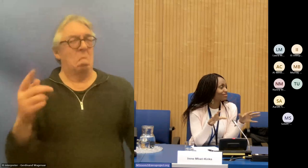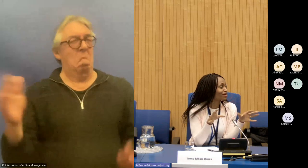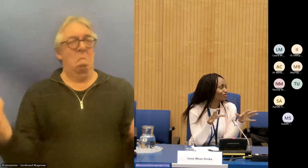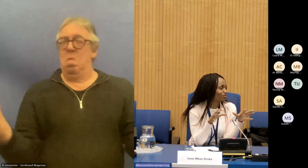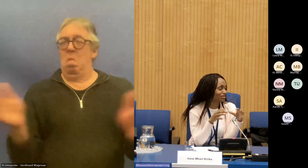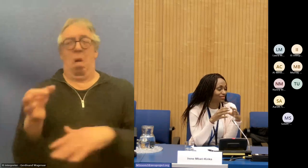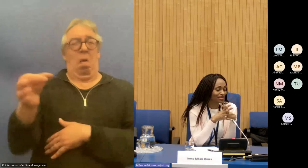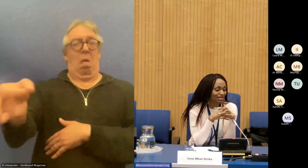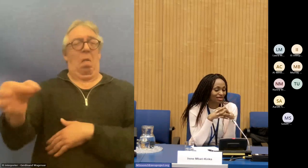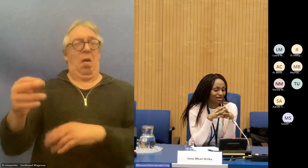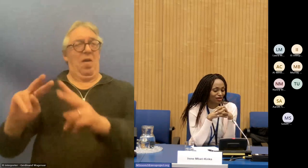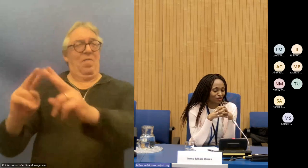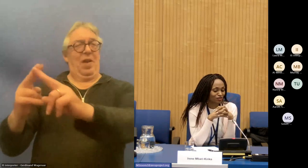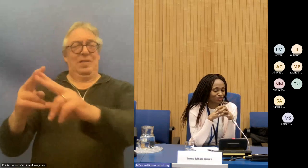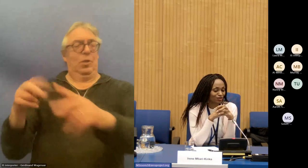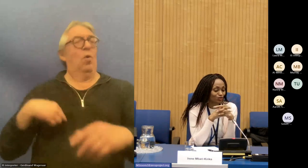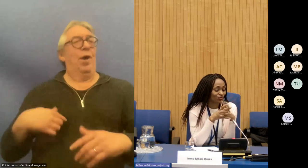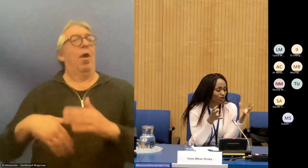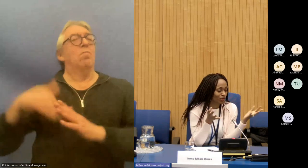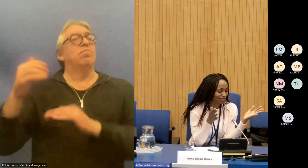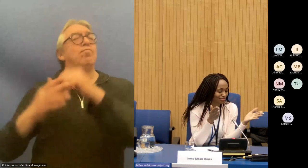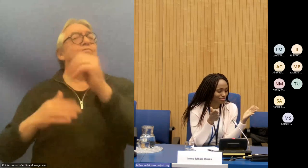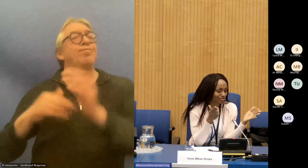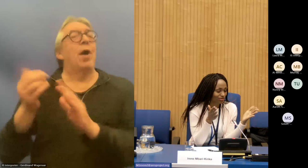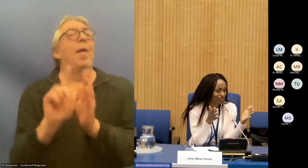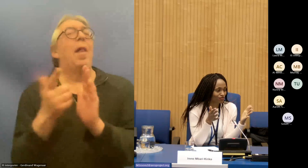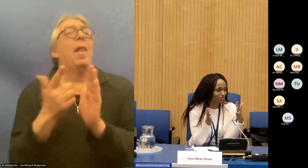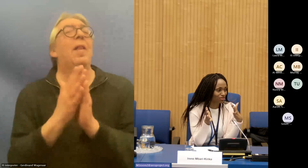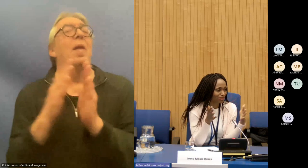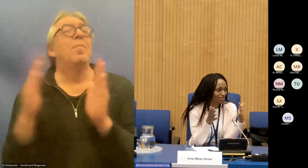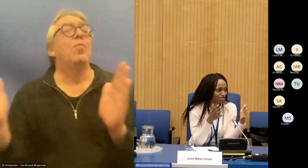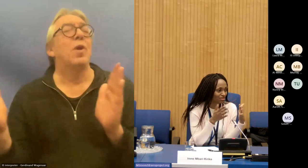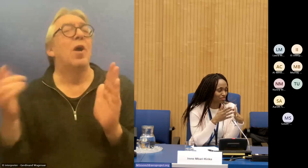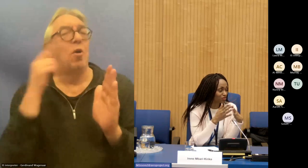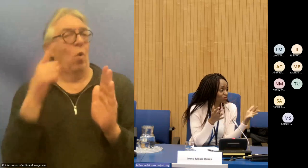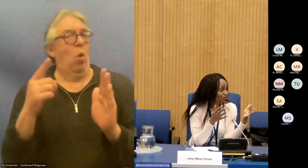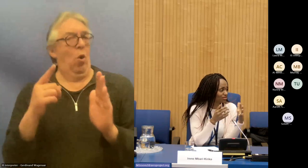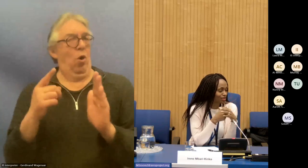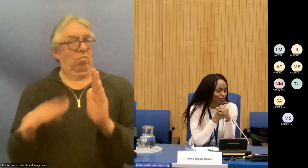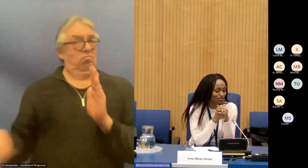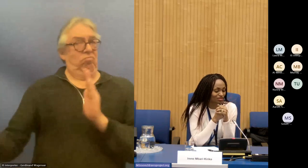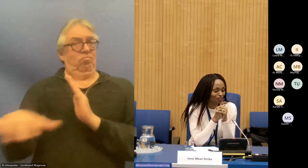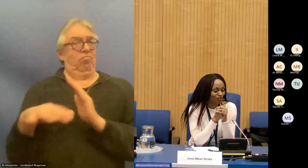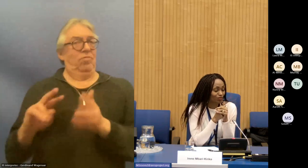entire community. During the holiday season, in November and December because schools are closed,